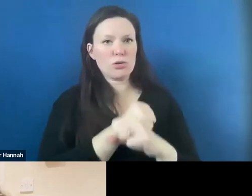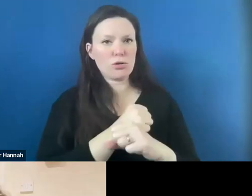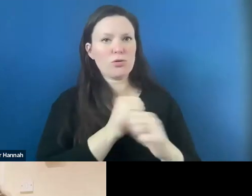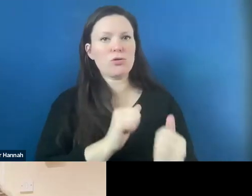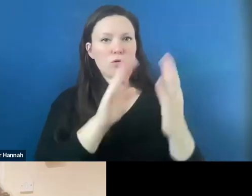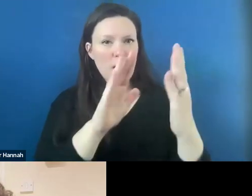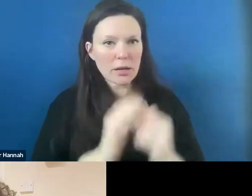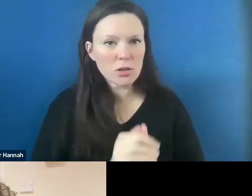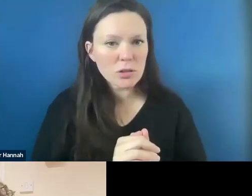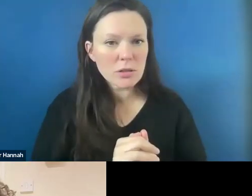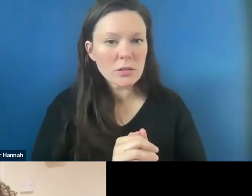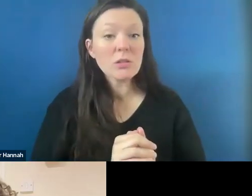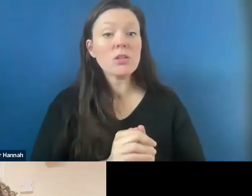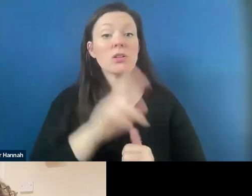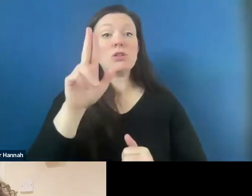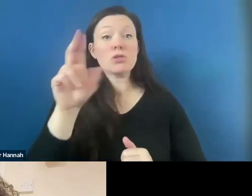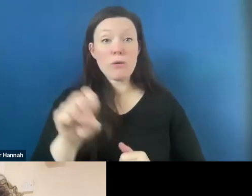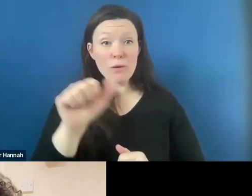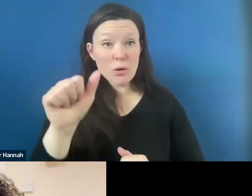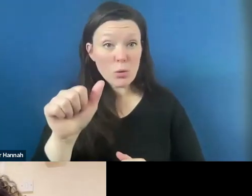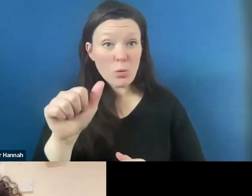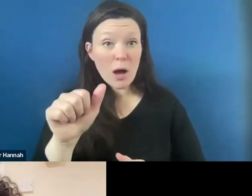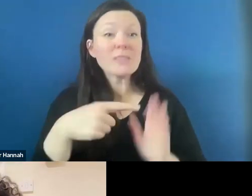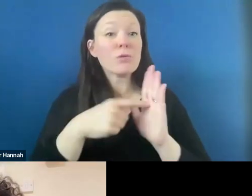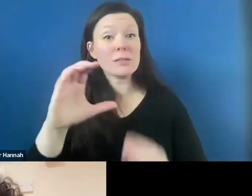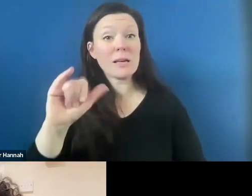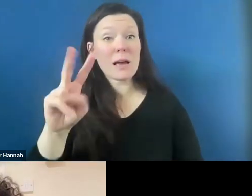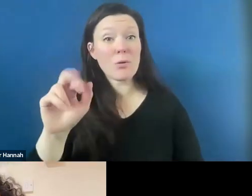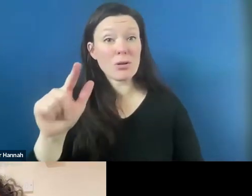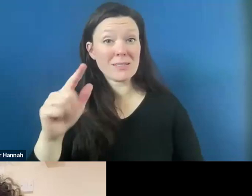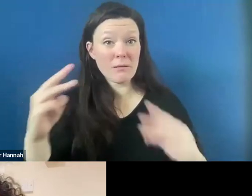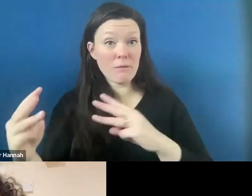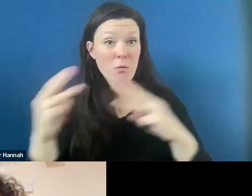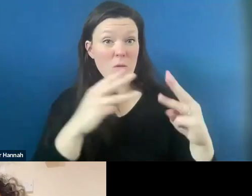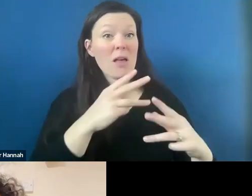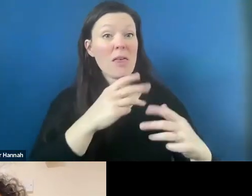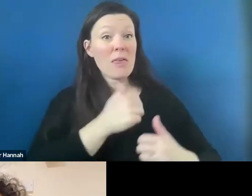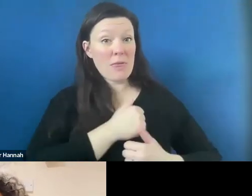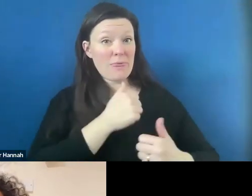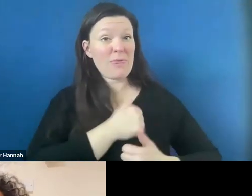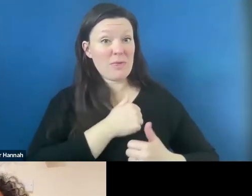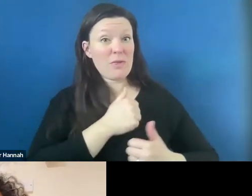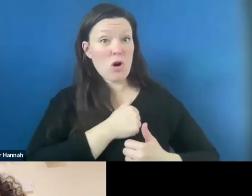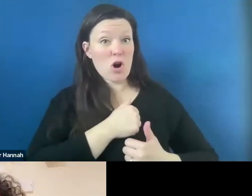United States, in the South, during the Civil War, the U.S. military burned the forests of the